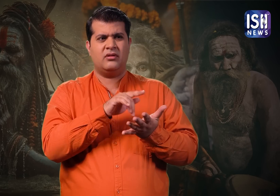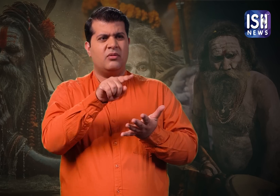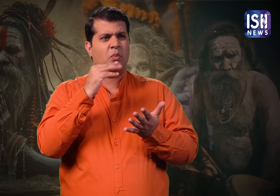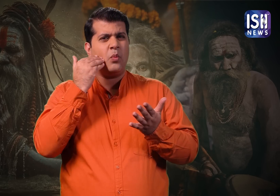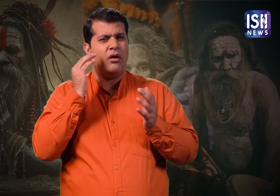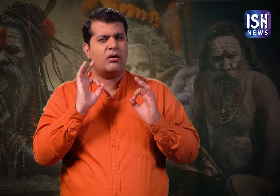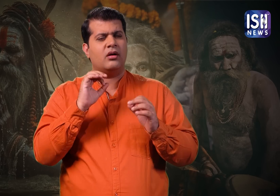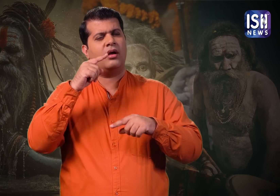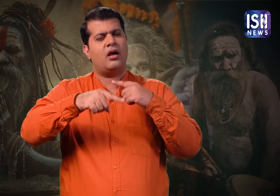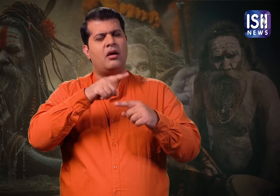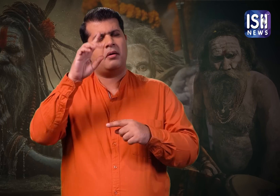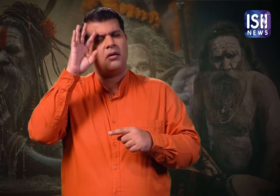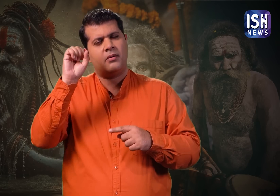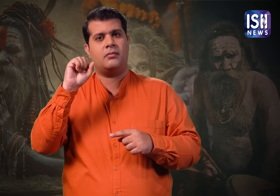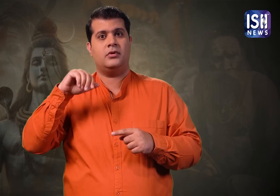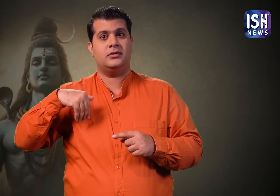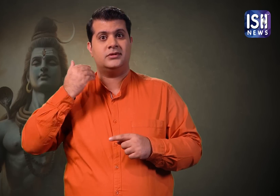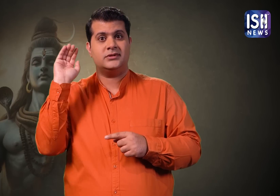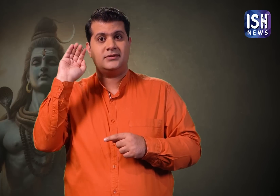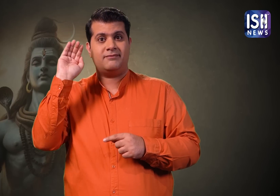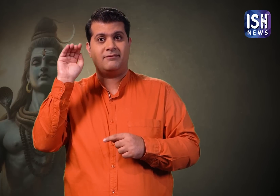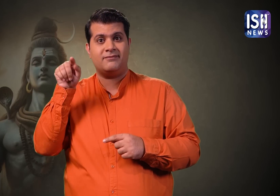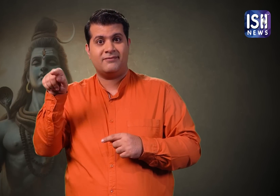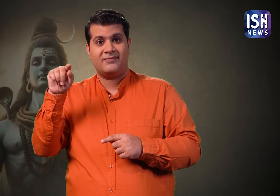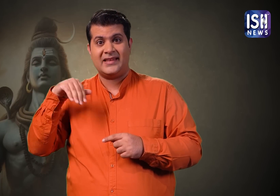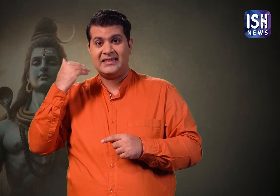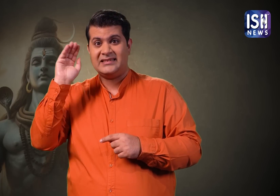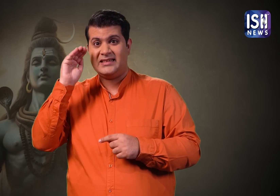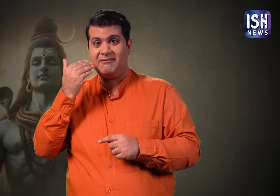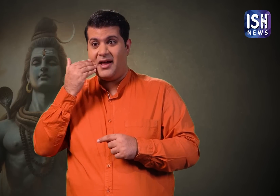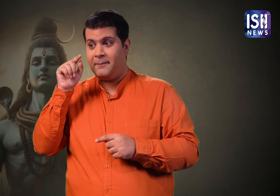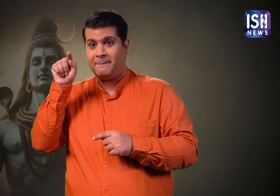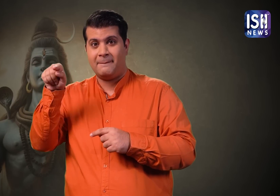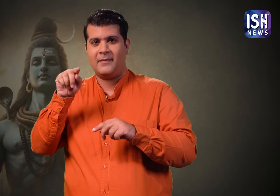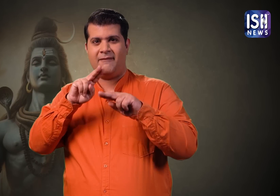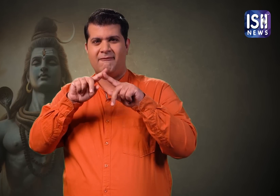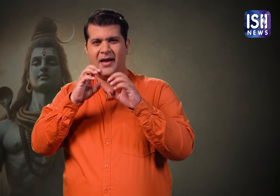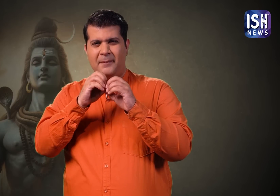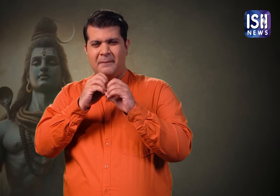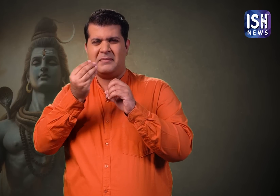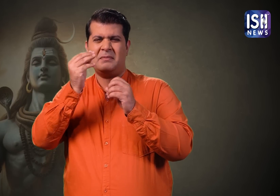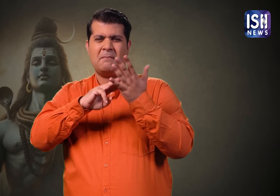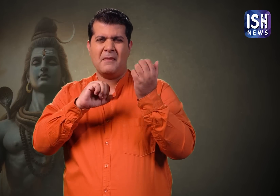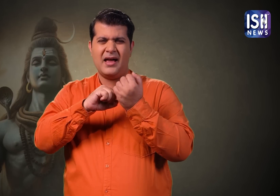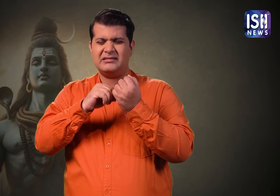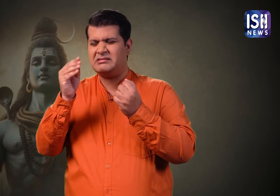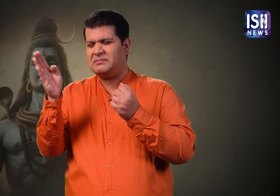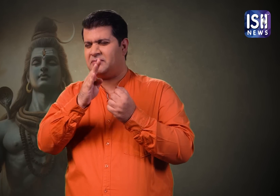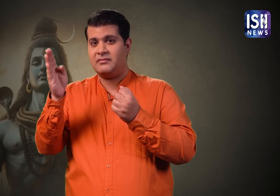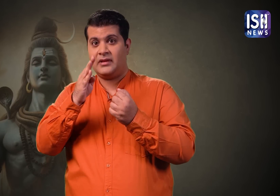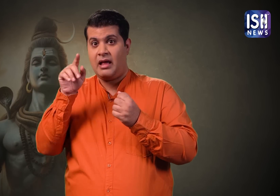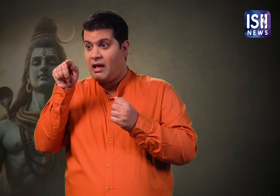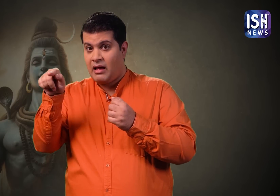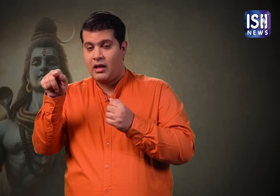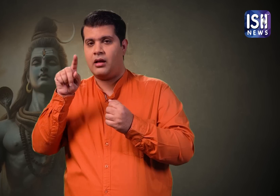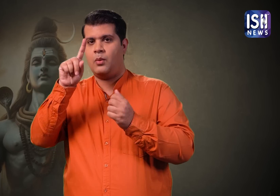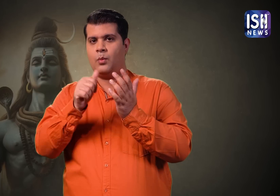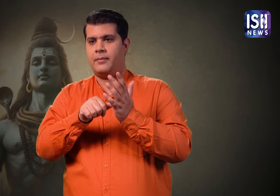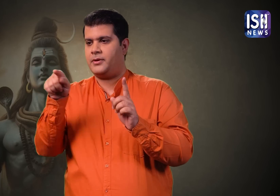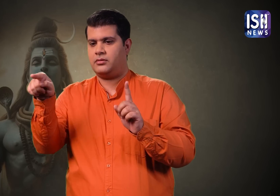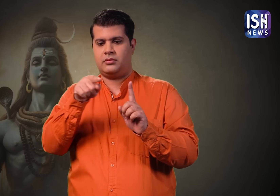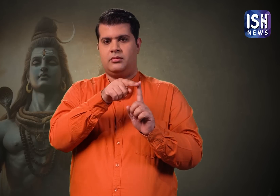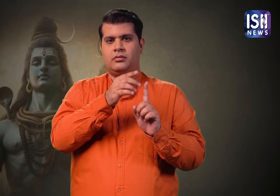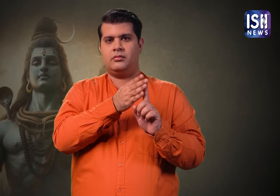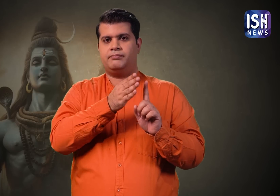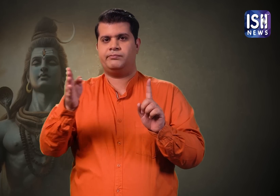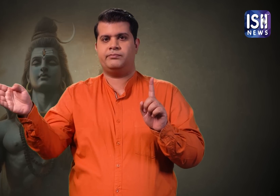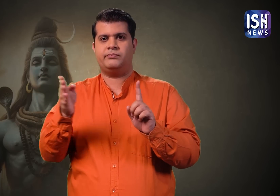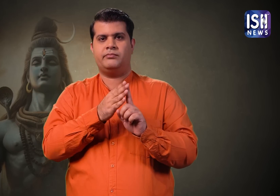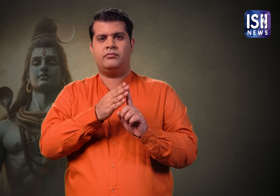Kumbh Mela is usually held about a month before Mahashivratri, which occurs in February or March.